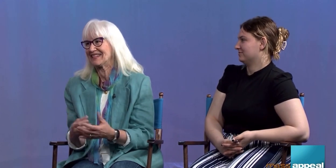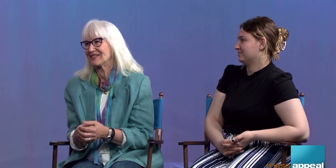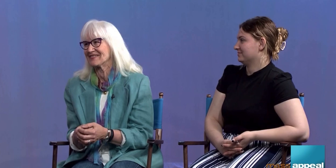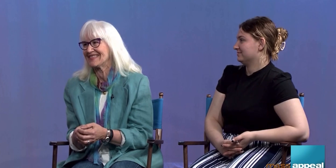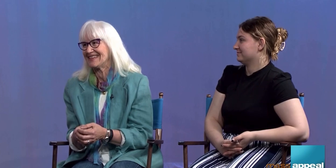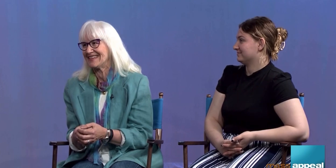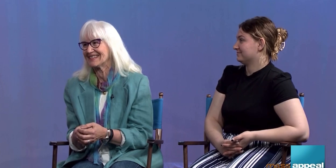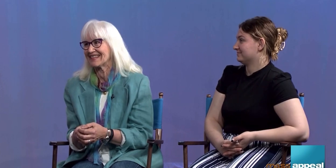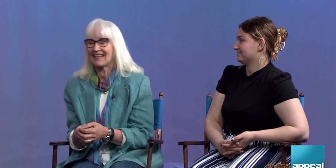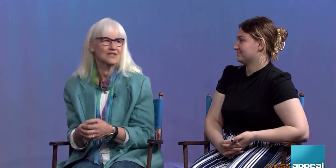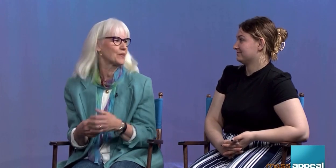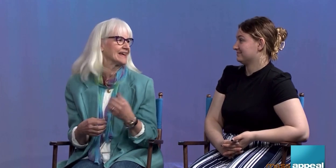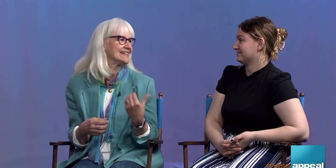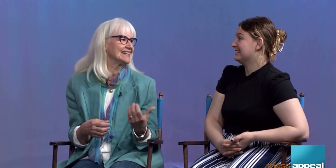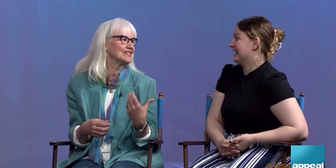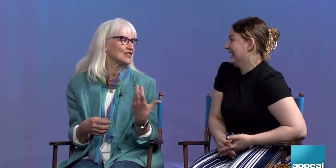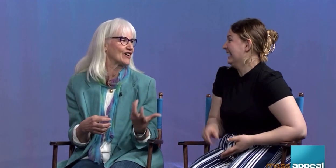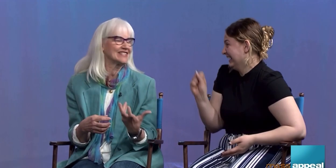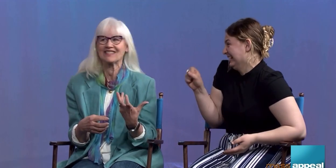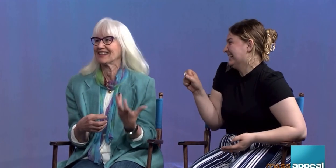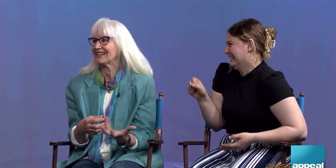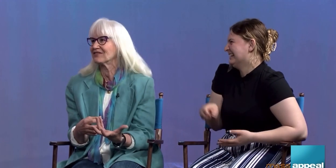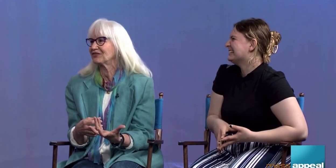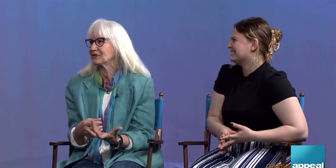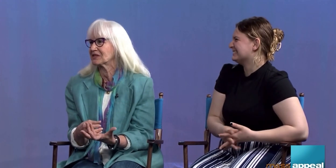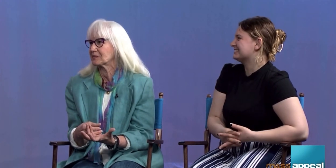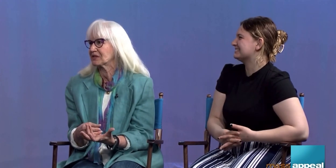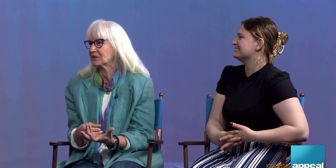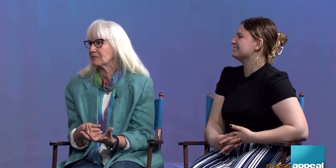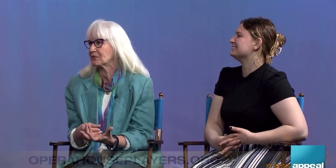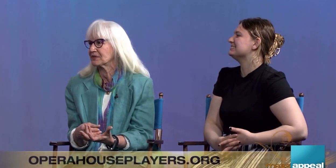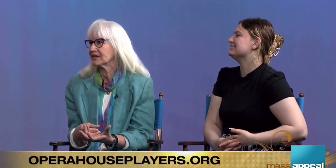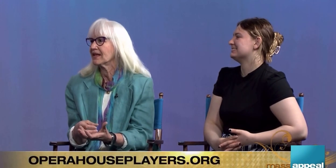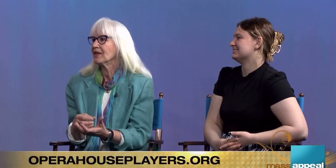certain things and that's why Niki's artistic influence has been so important.